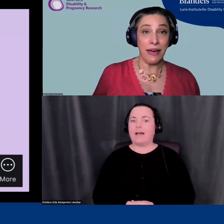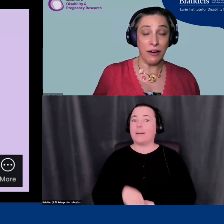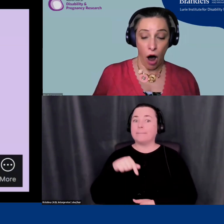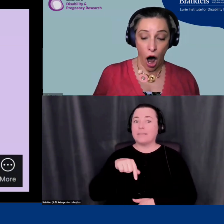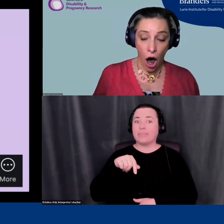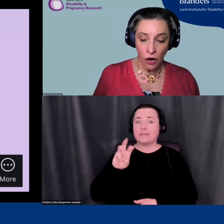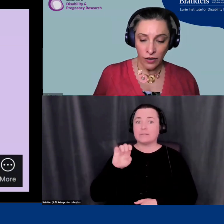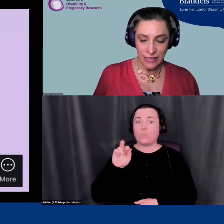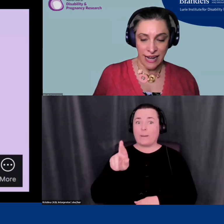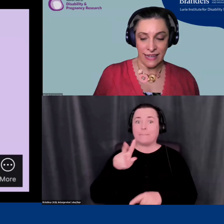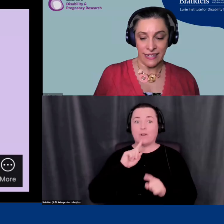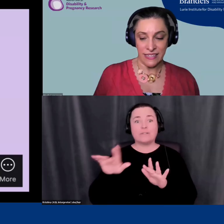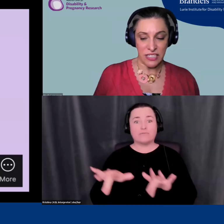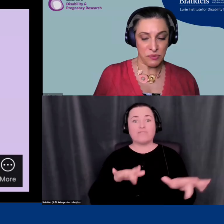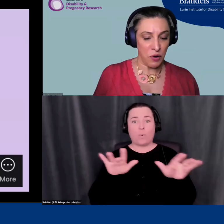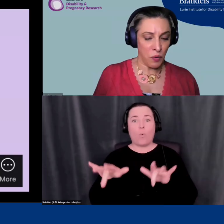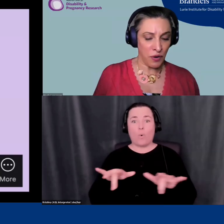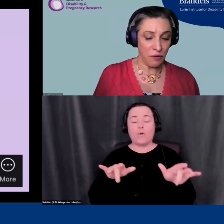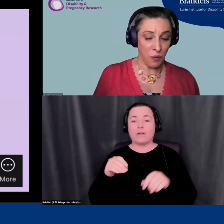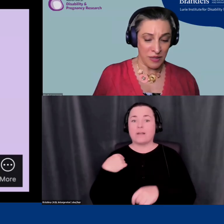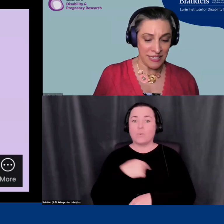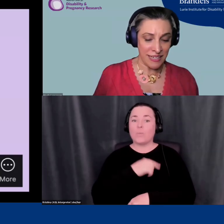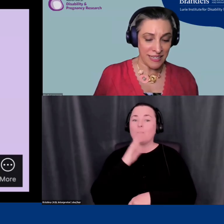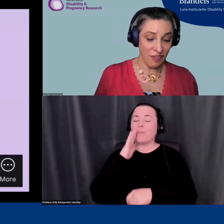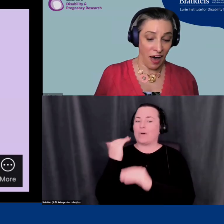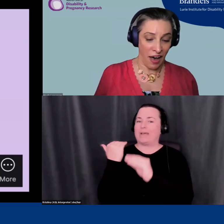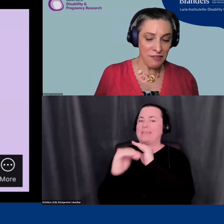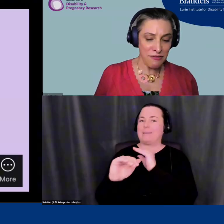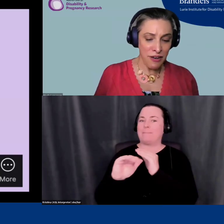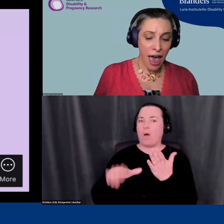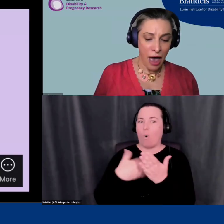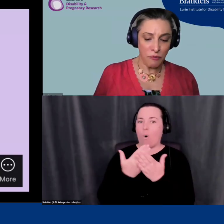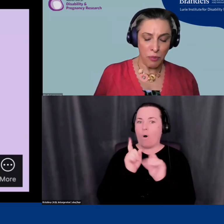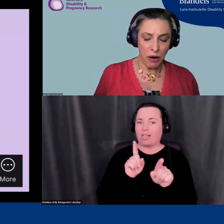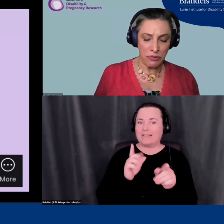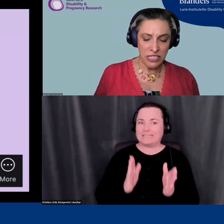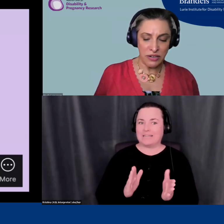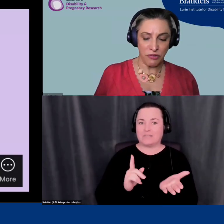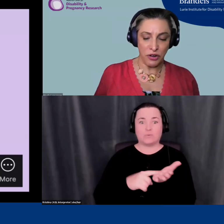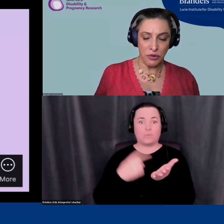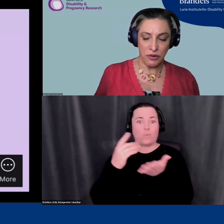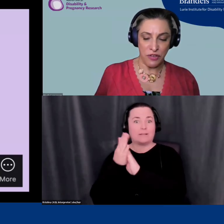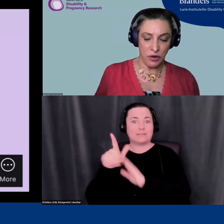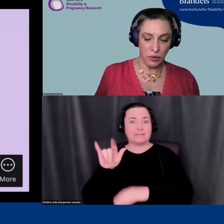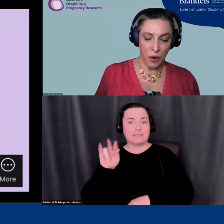email all attendees the recording once it is live and we'll post it for you to view